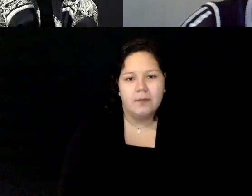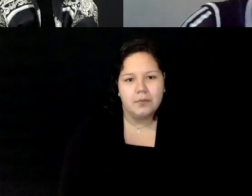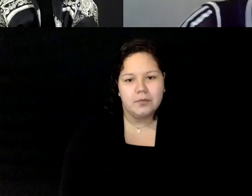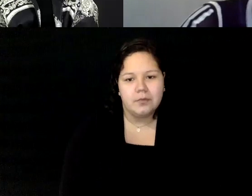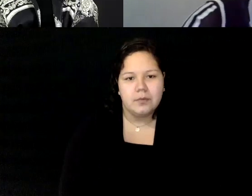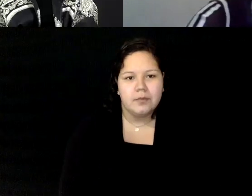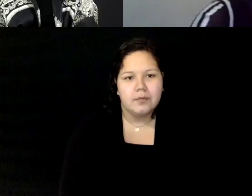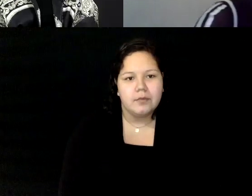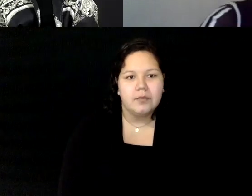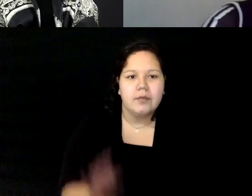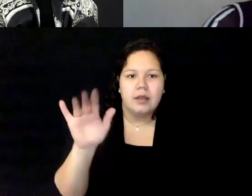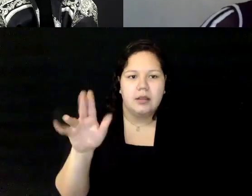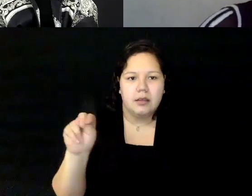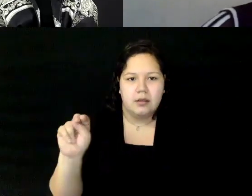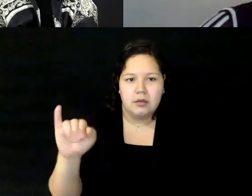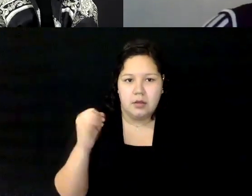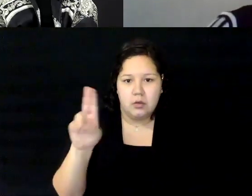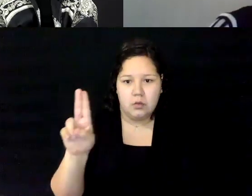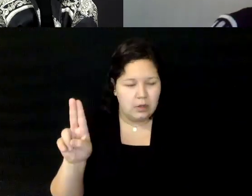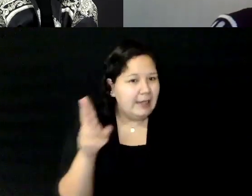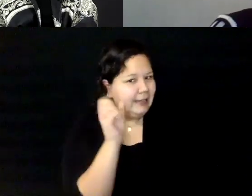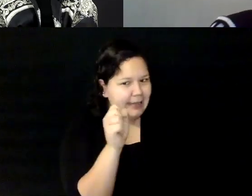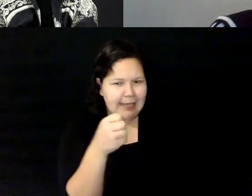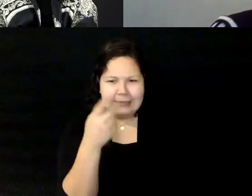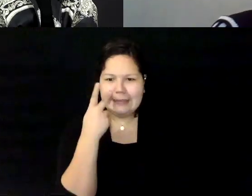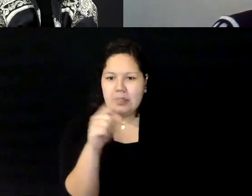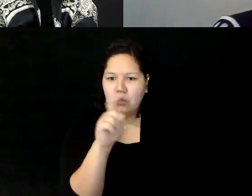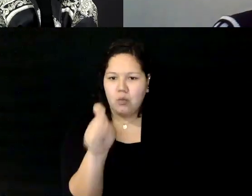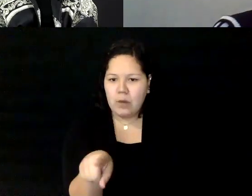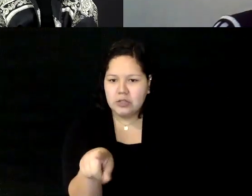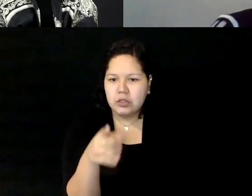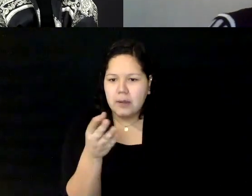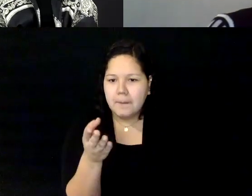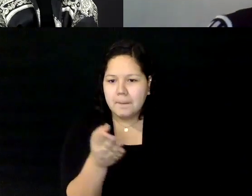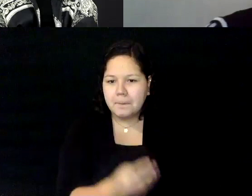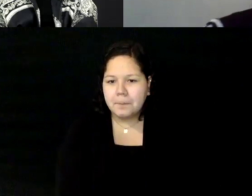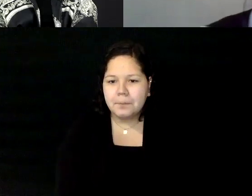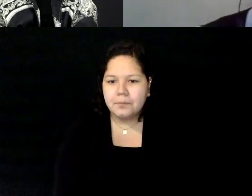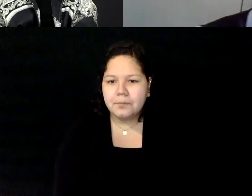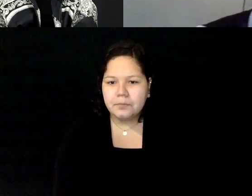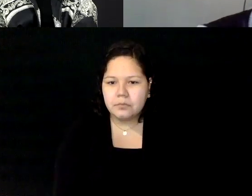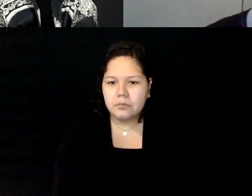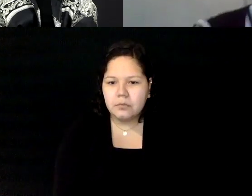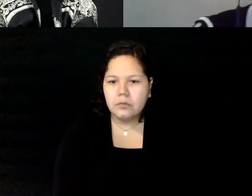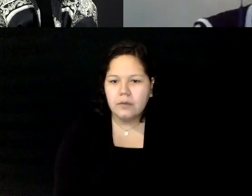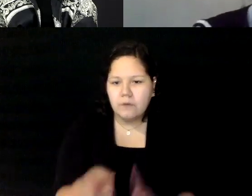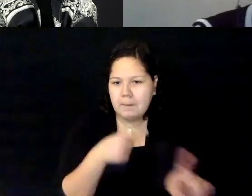Yeah. So I've got a question here from Ying, and I want to respond to that,